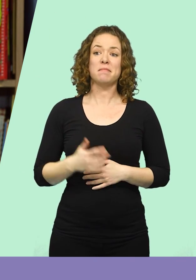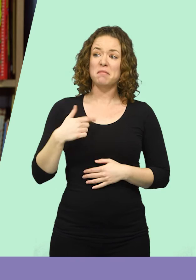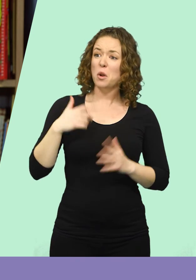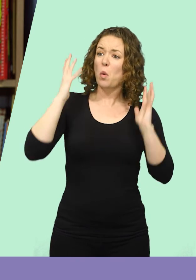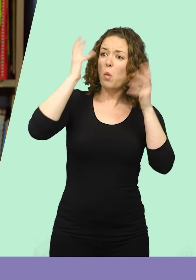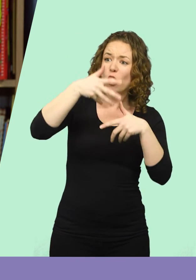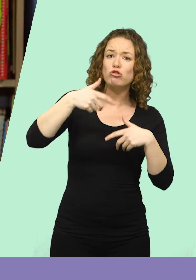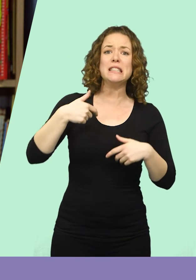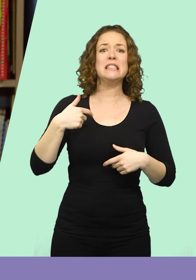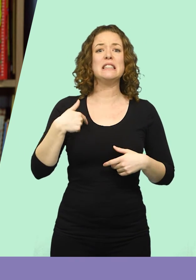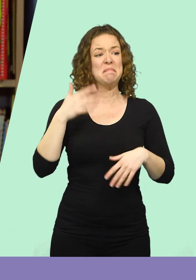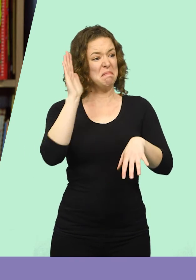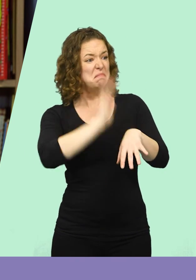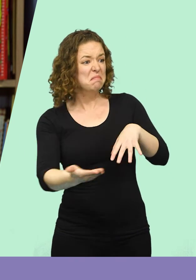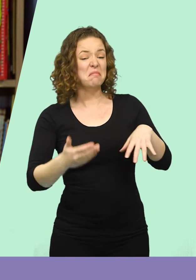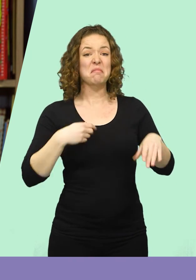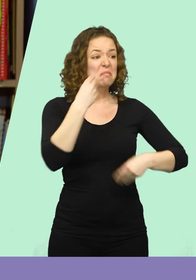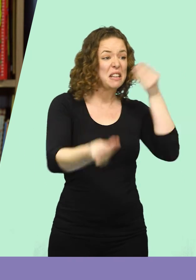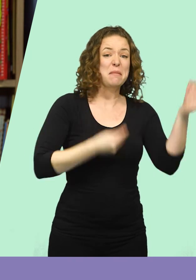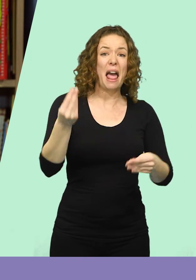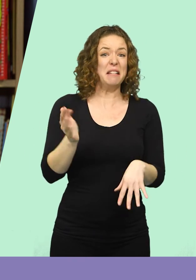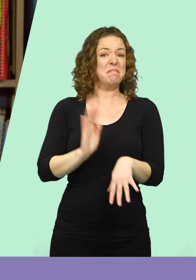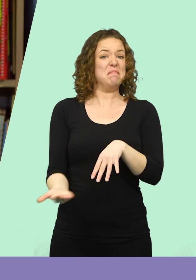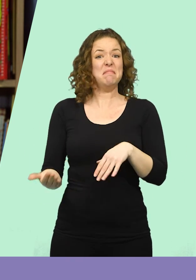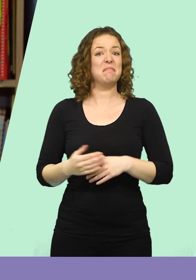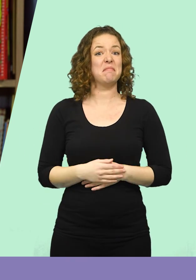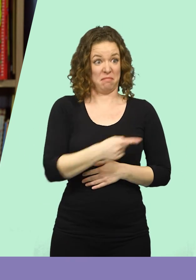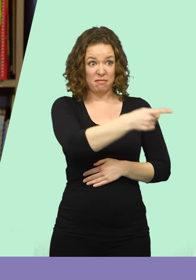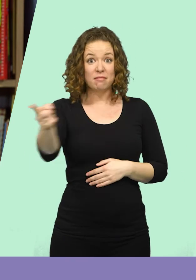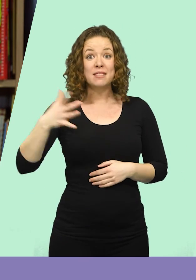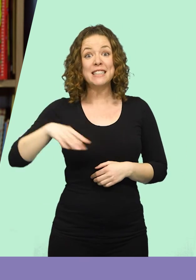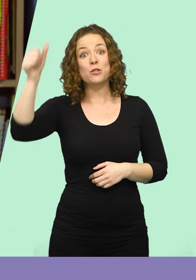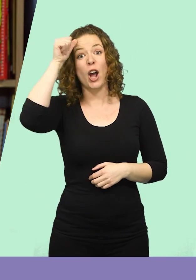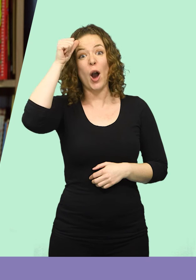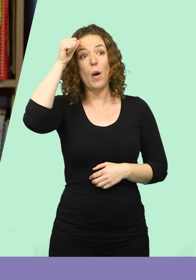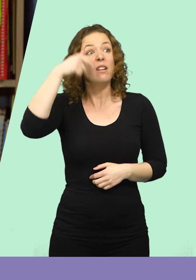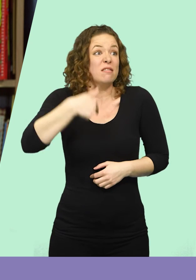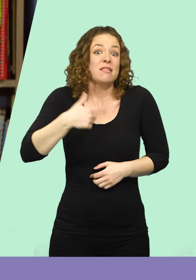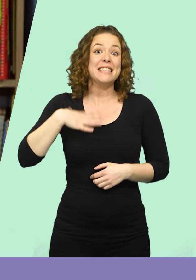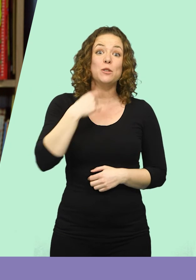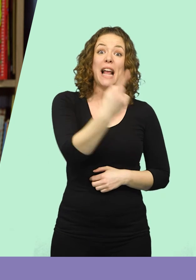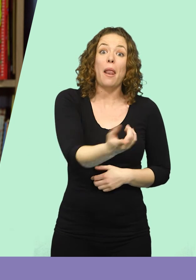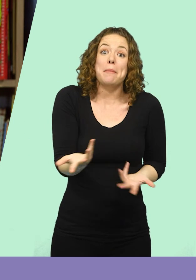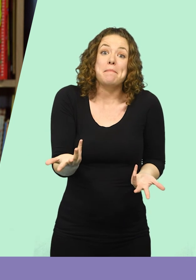I don't have any worries or any qualms about doing that –